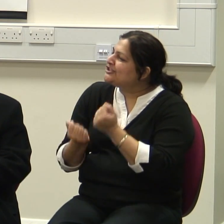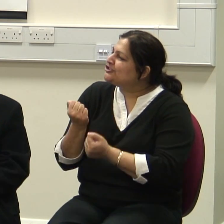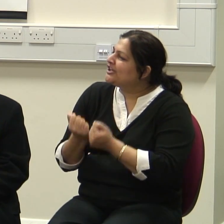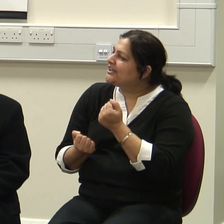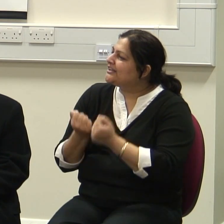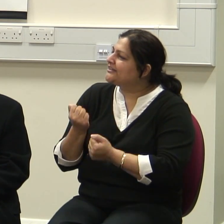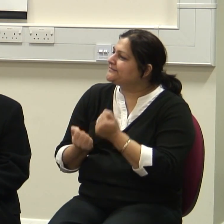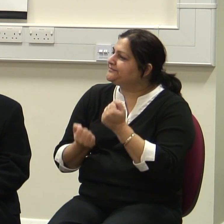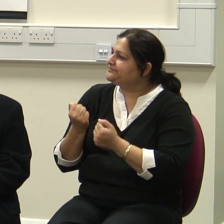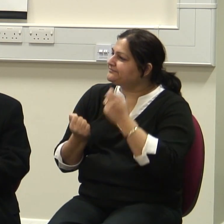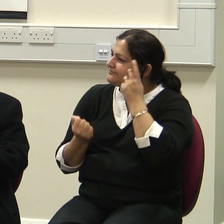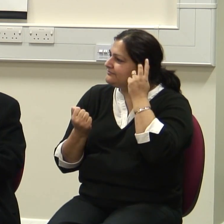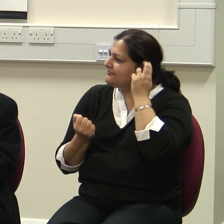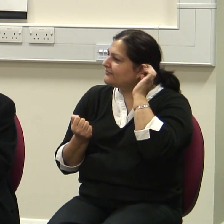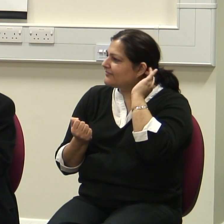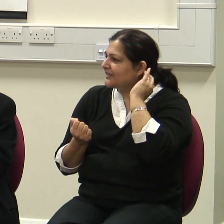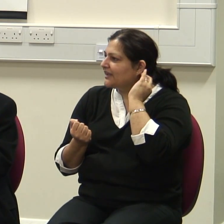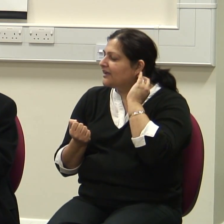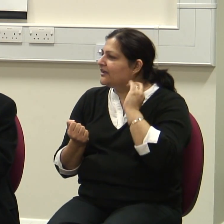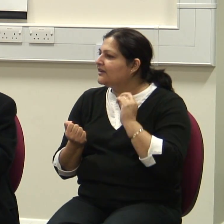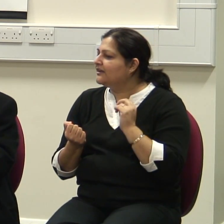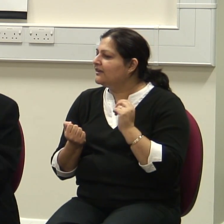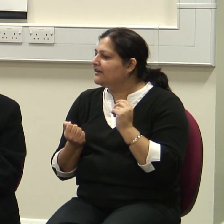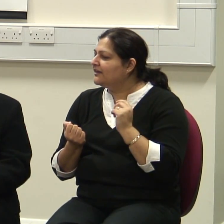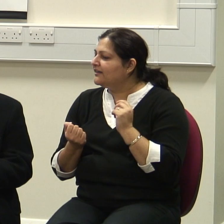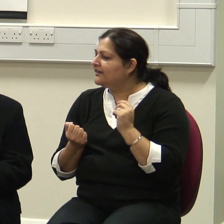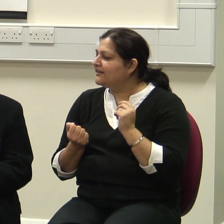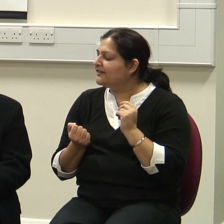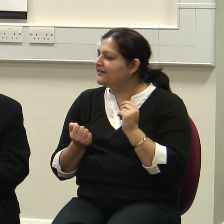one is law breaking, the other one is mental illness. And this is what I have objected